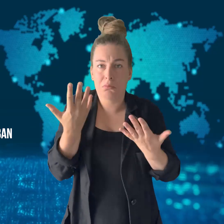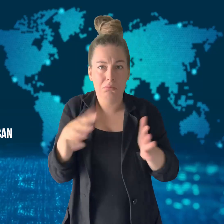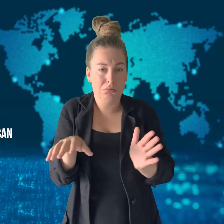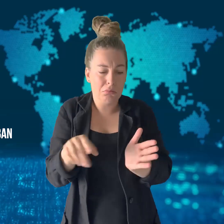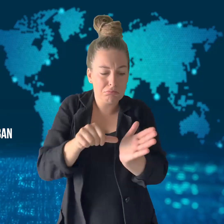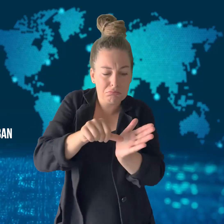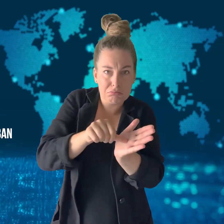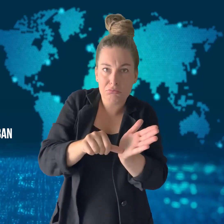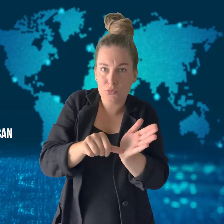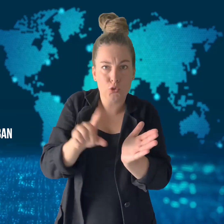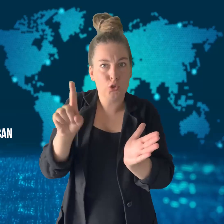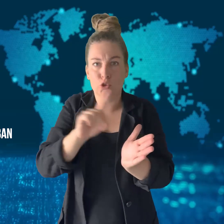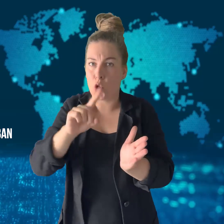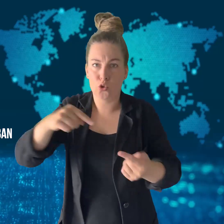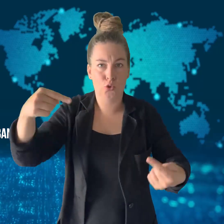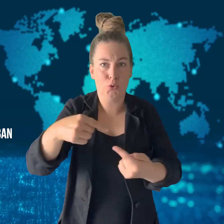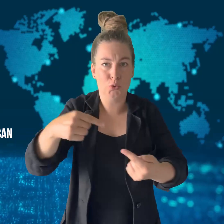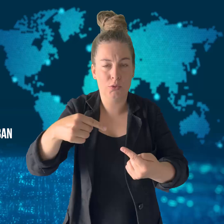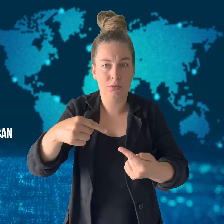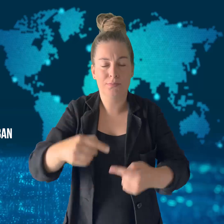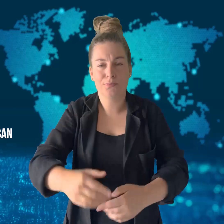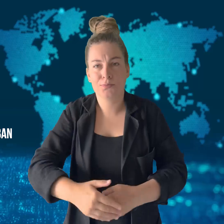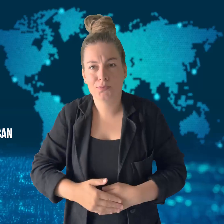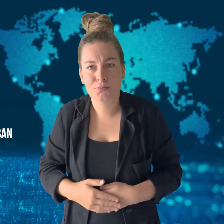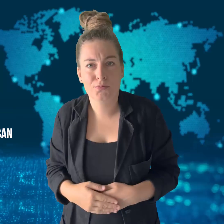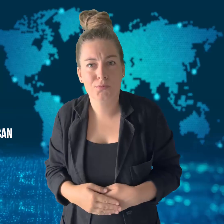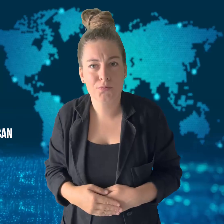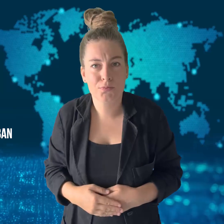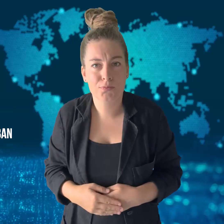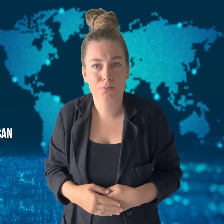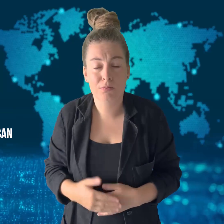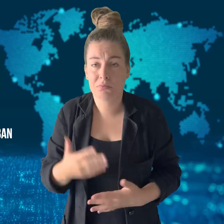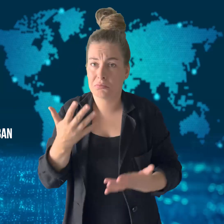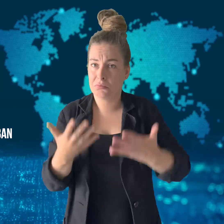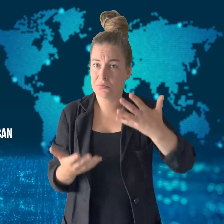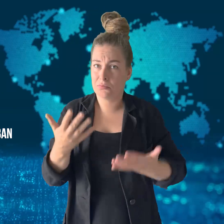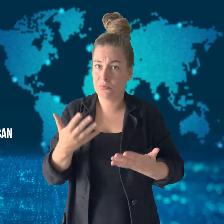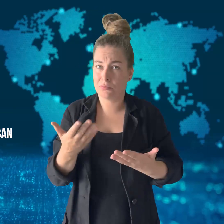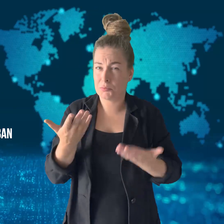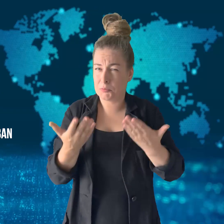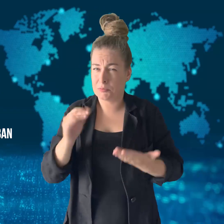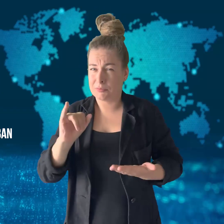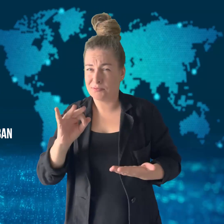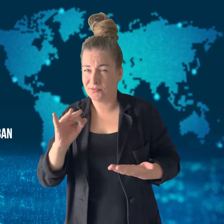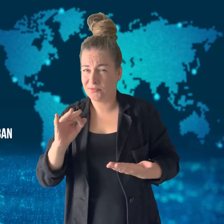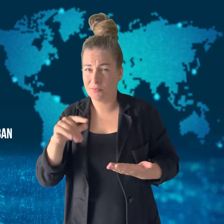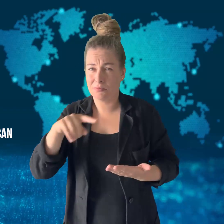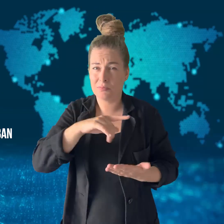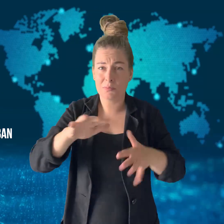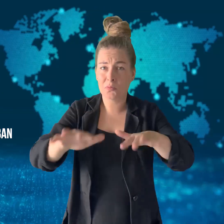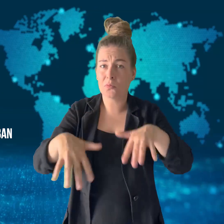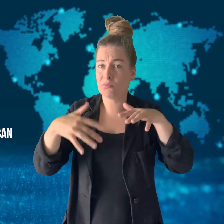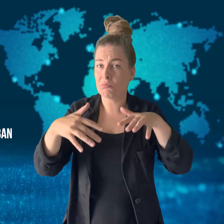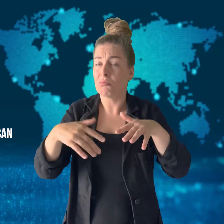If the Parliament had lifted the ban, Gambia would have